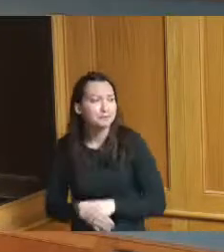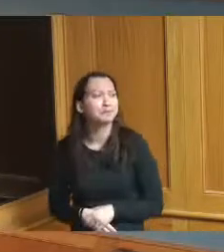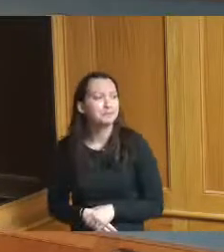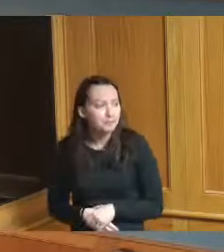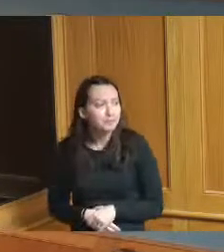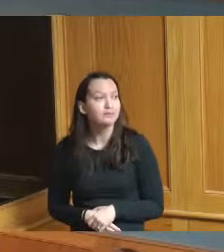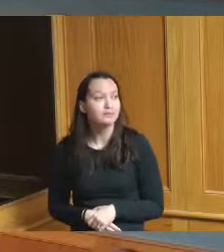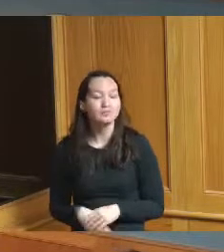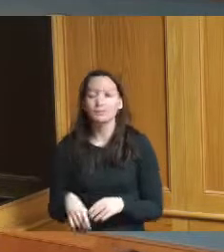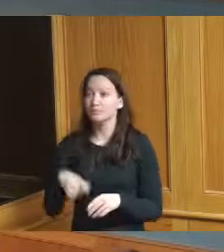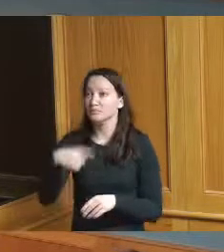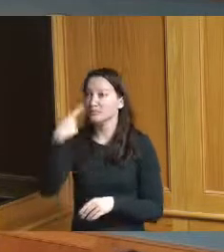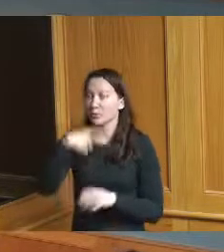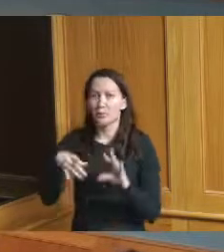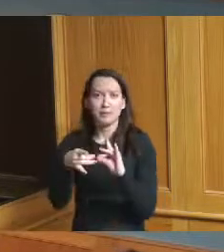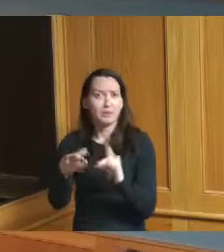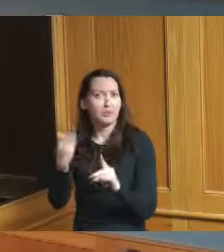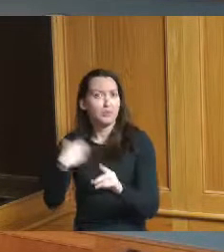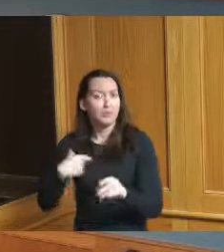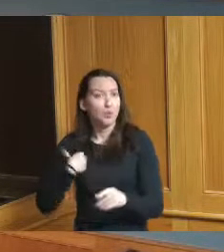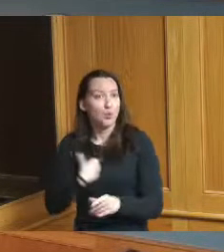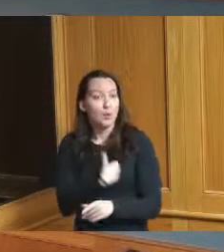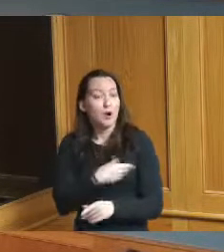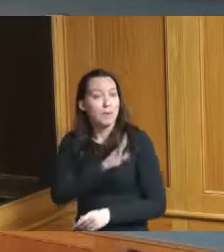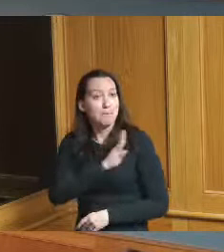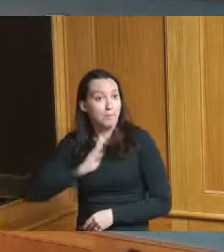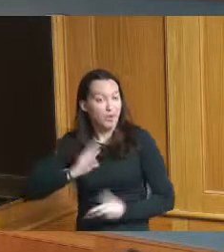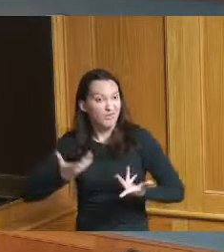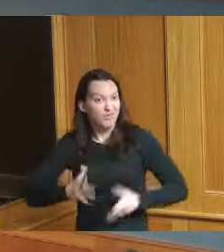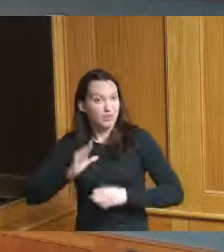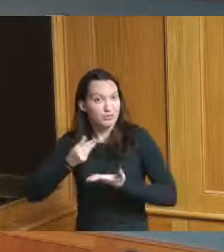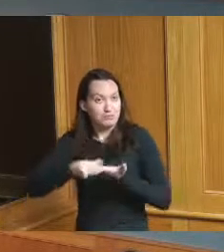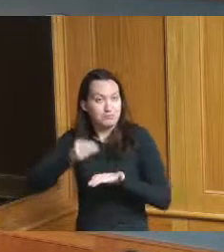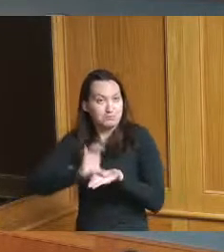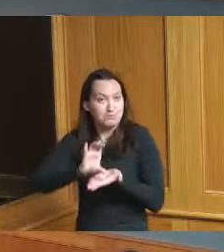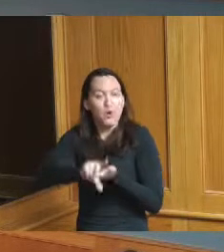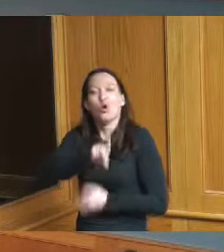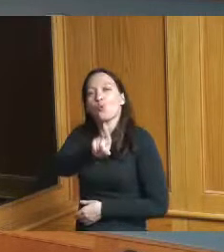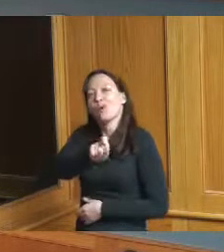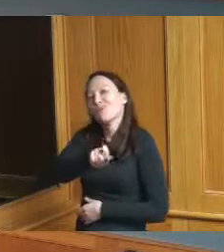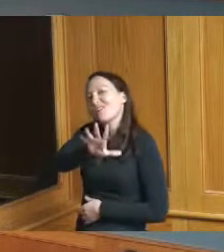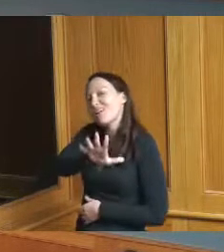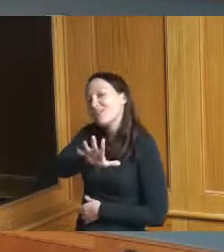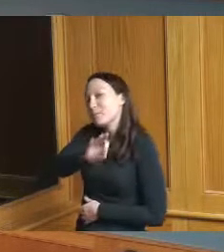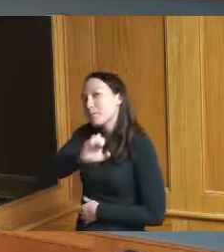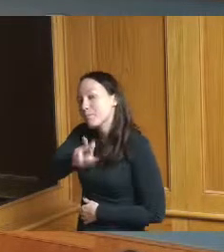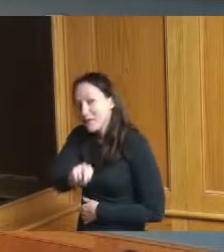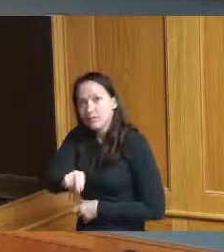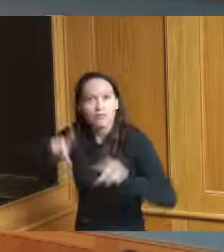mentioned earlier we did the board did allocate 1.5 million for testing and that includes